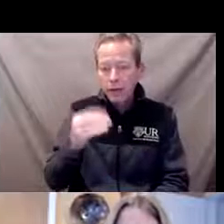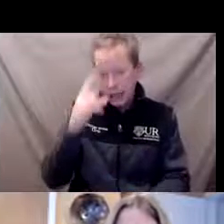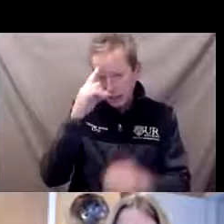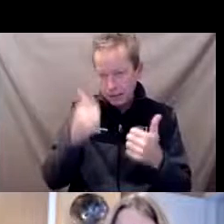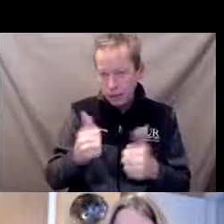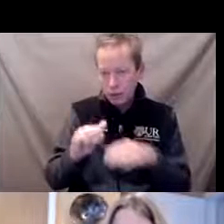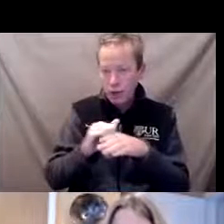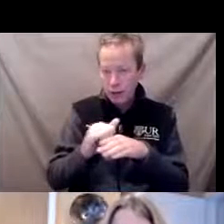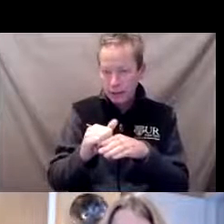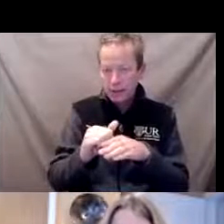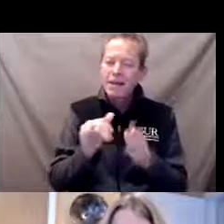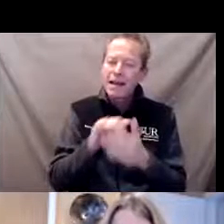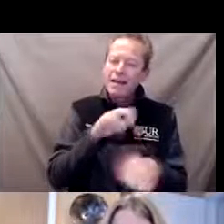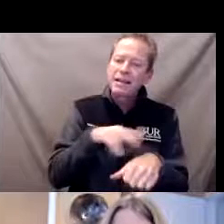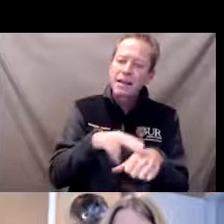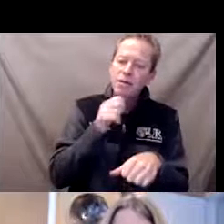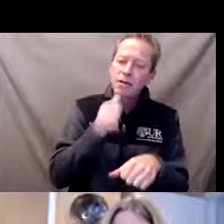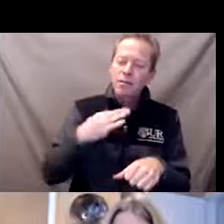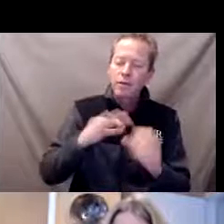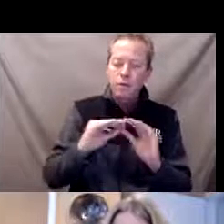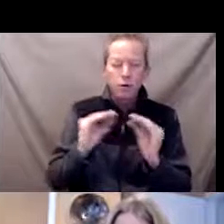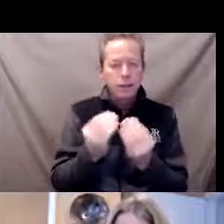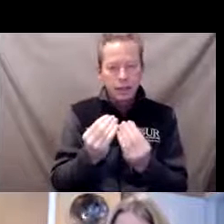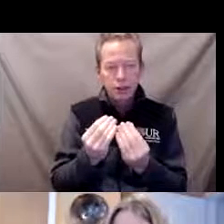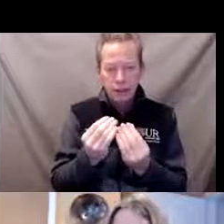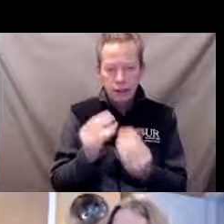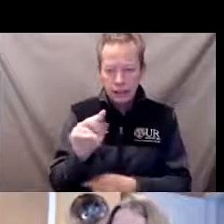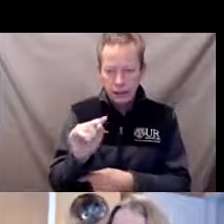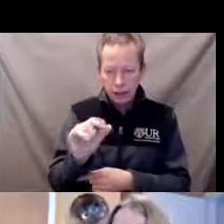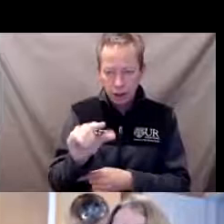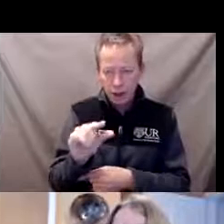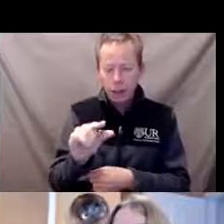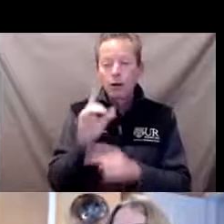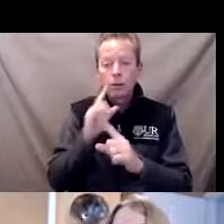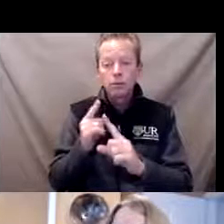It is a national nonprofit organization with a charter to advocate and provide technical and